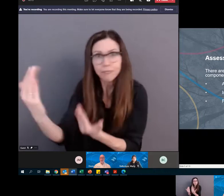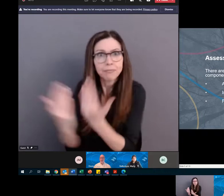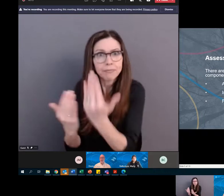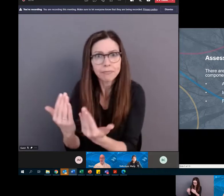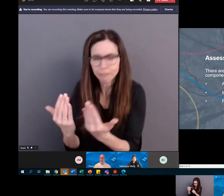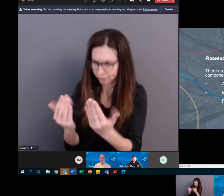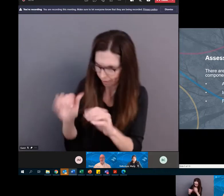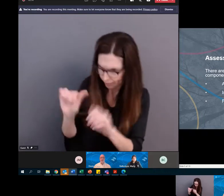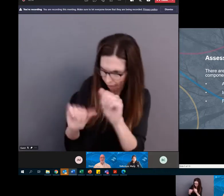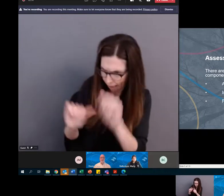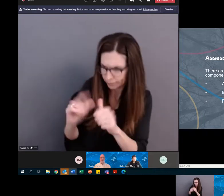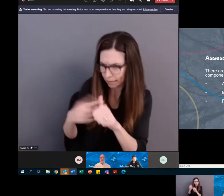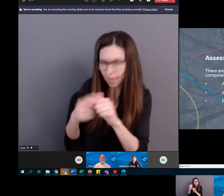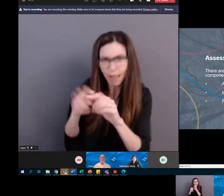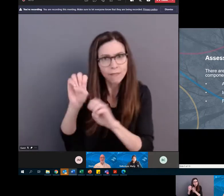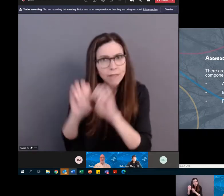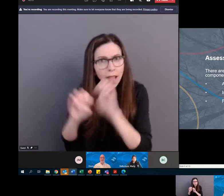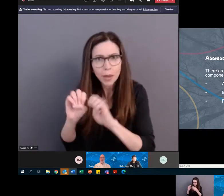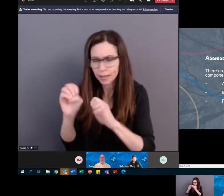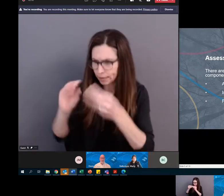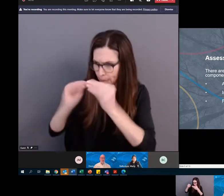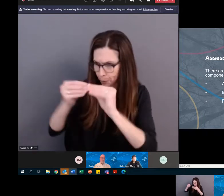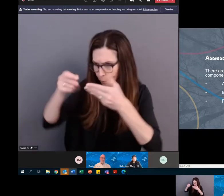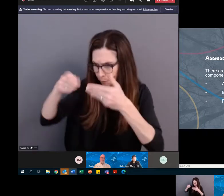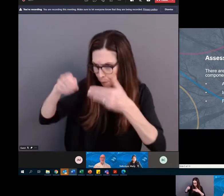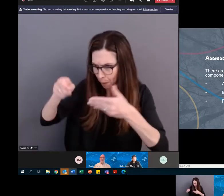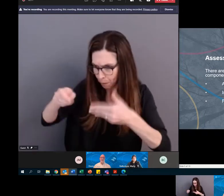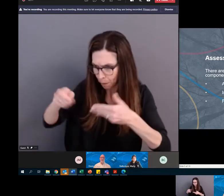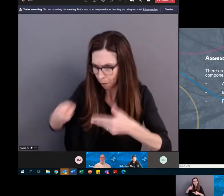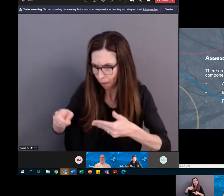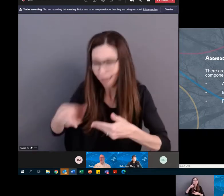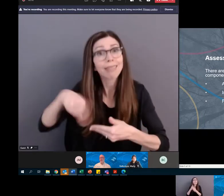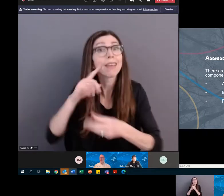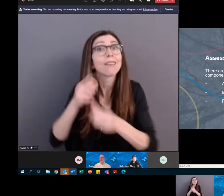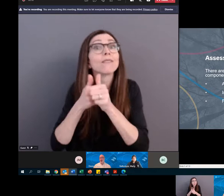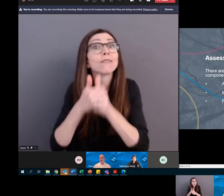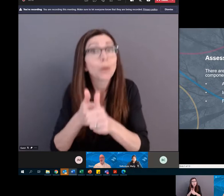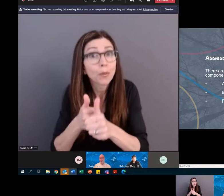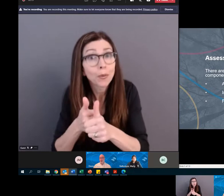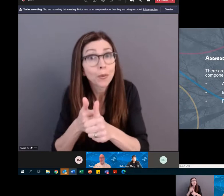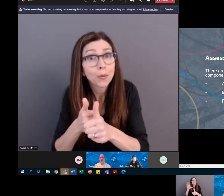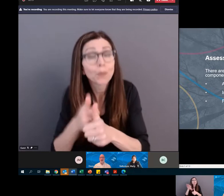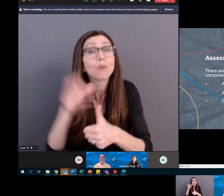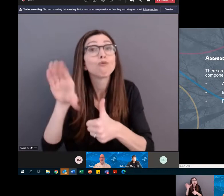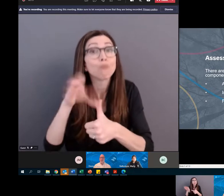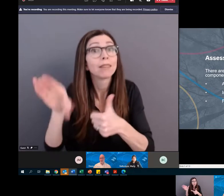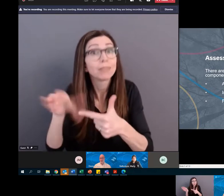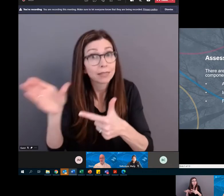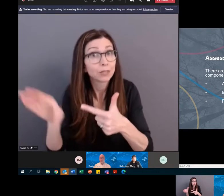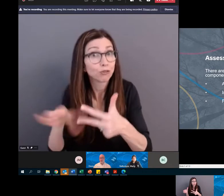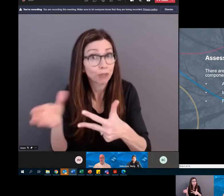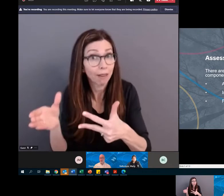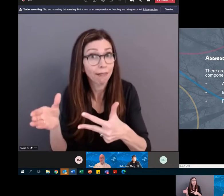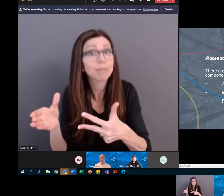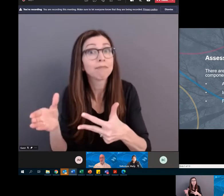based on our assessment criteria. The evaluation of applications is based not